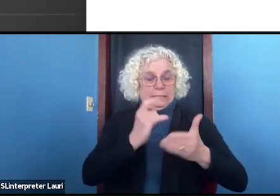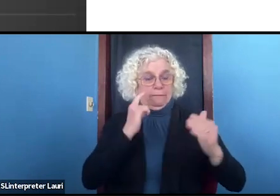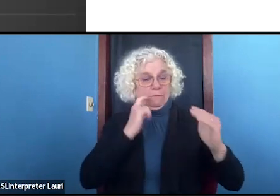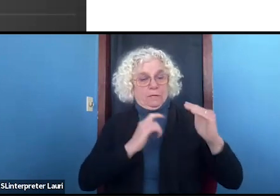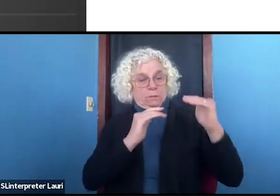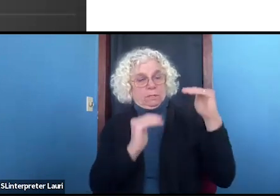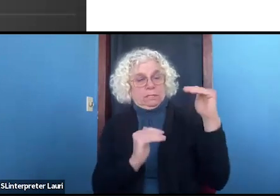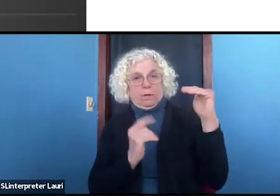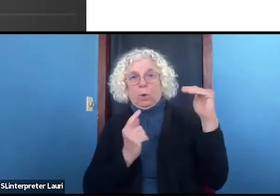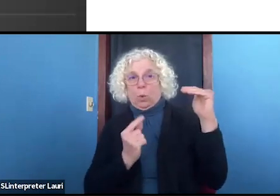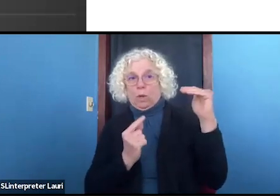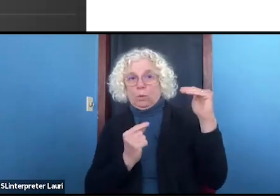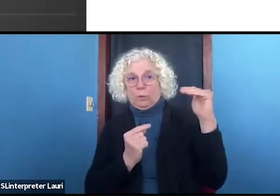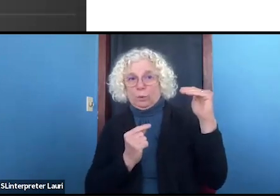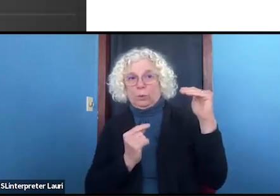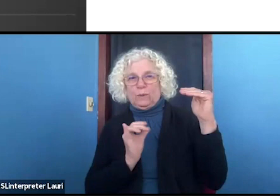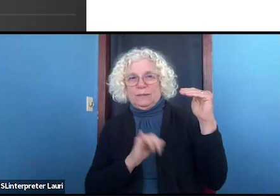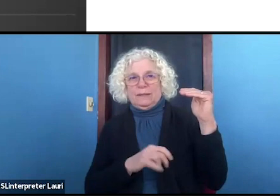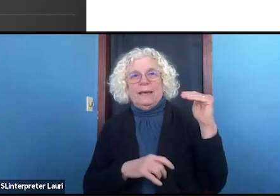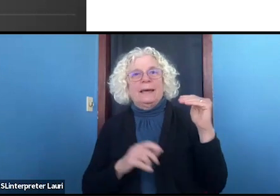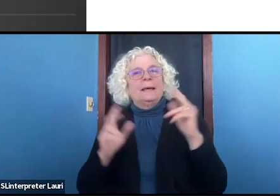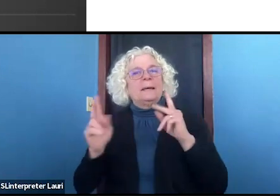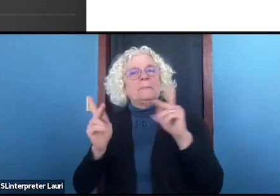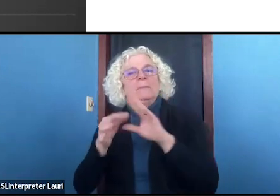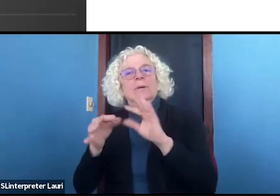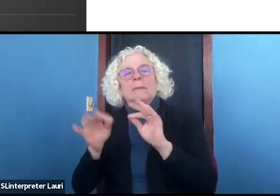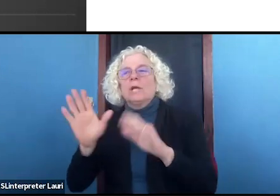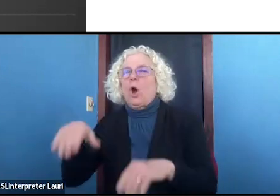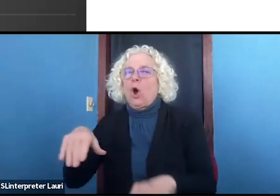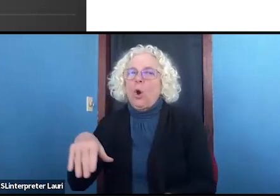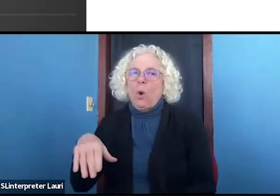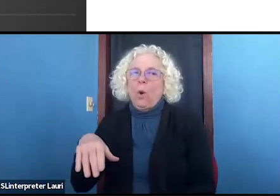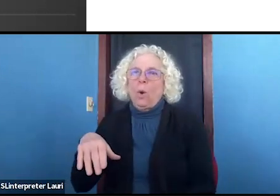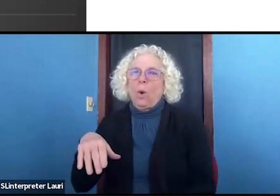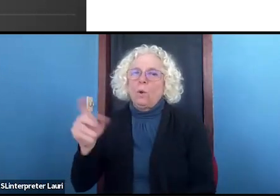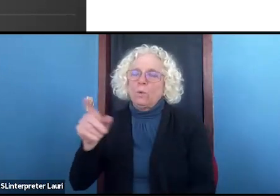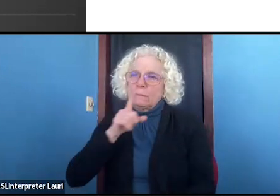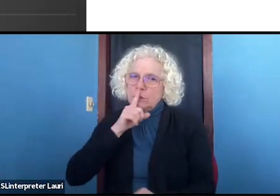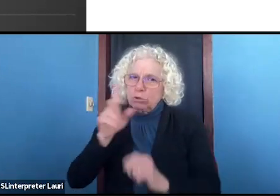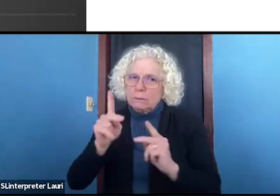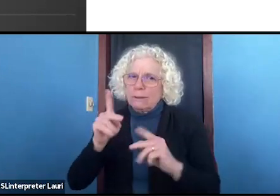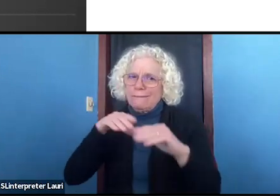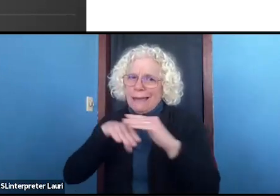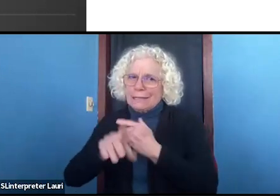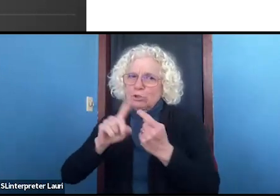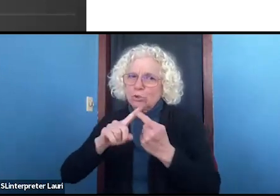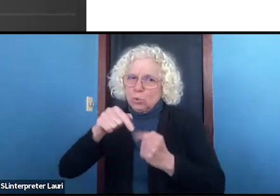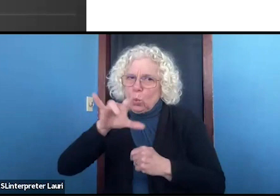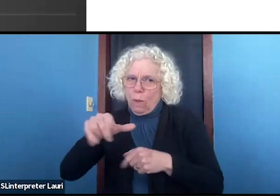Oftentimes, I'll hear it said what? We just want to make sure that people have access to quality care